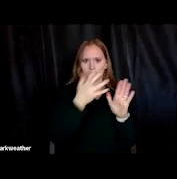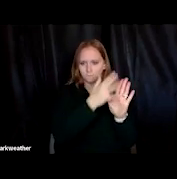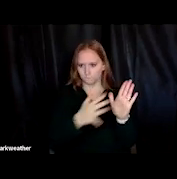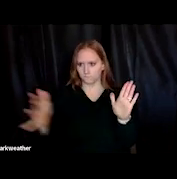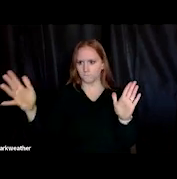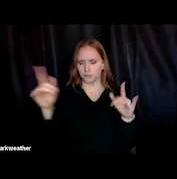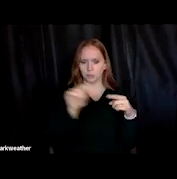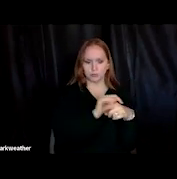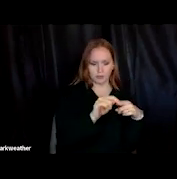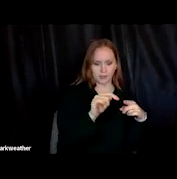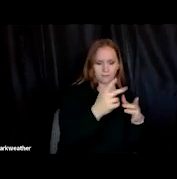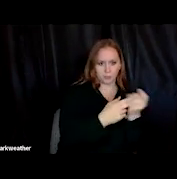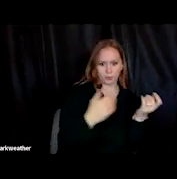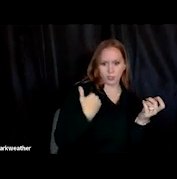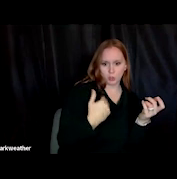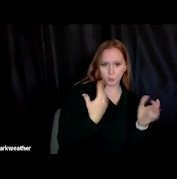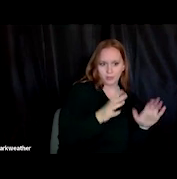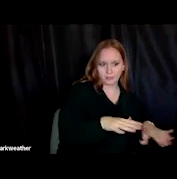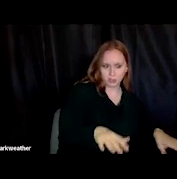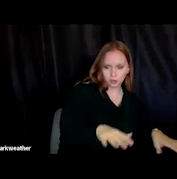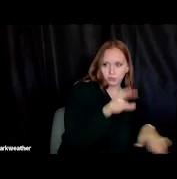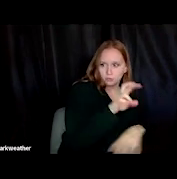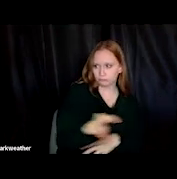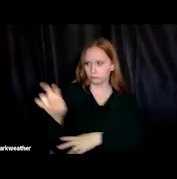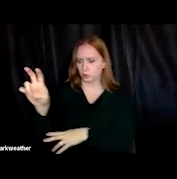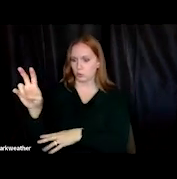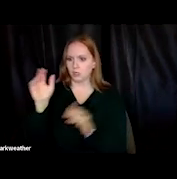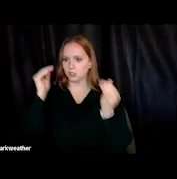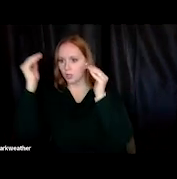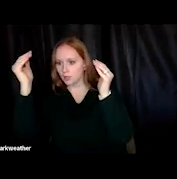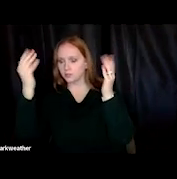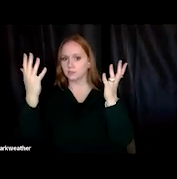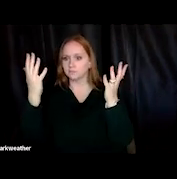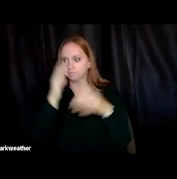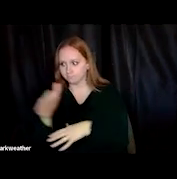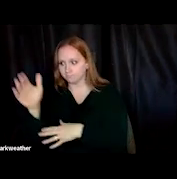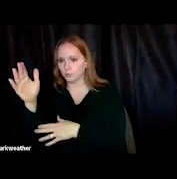both youth and children, transition age adults, all the way up to adulthood. So it is a model that could be implemented